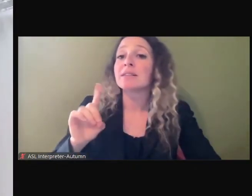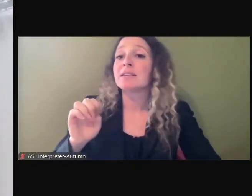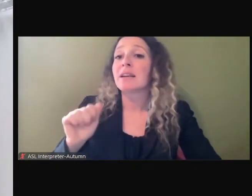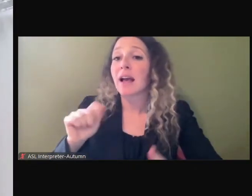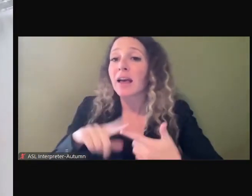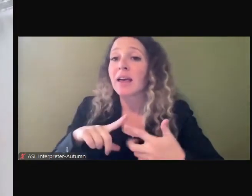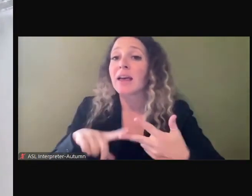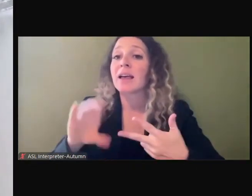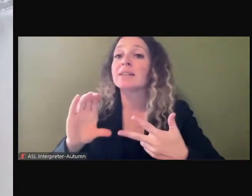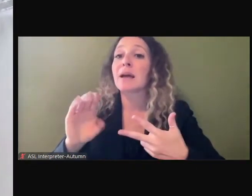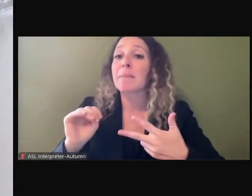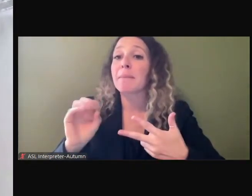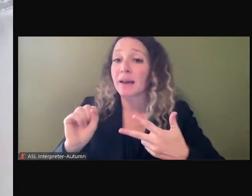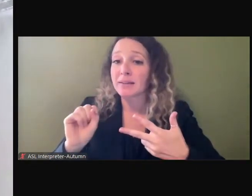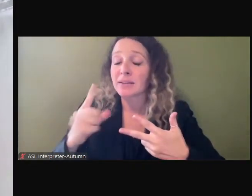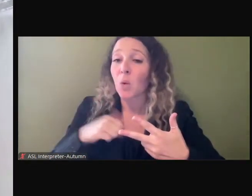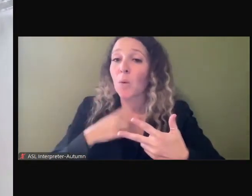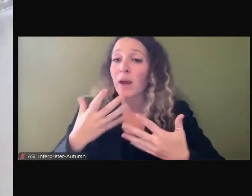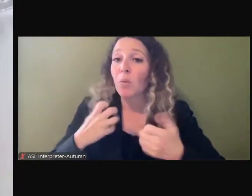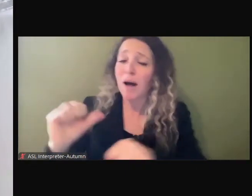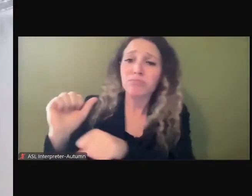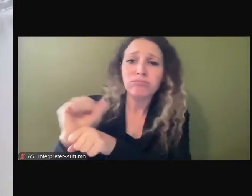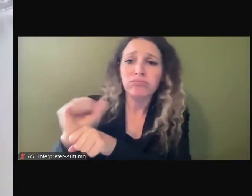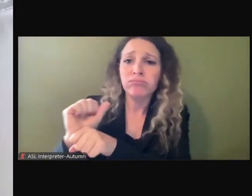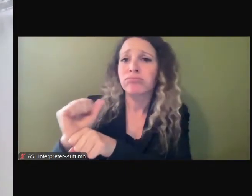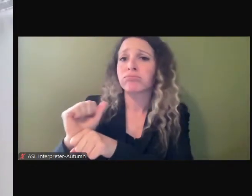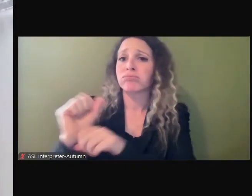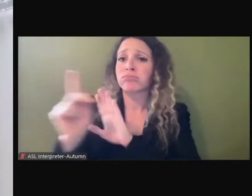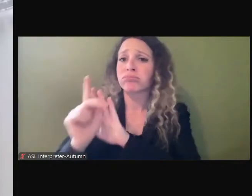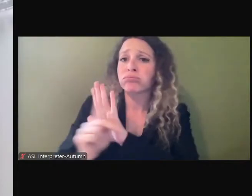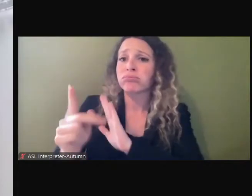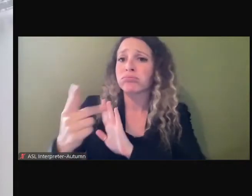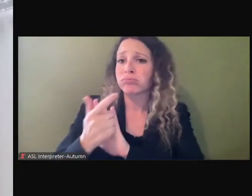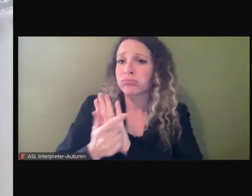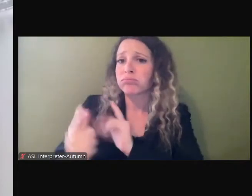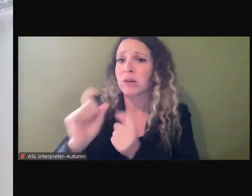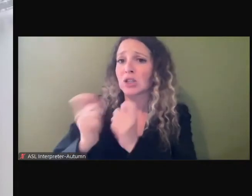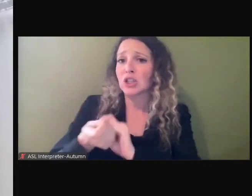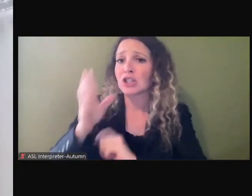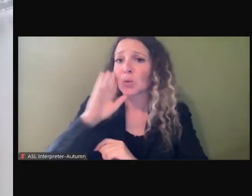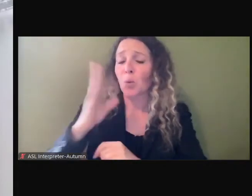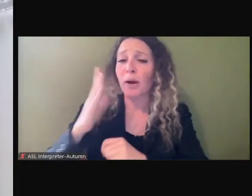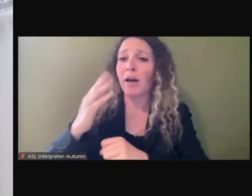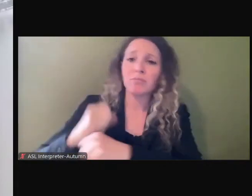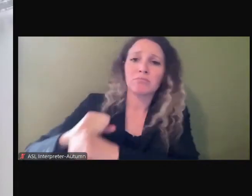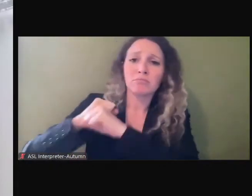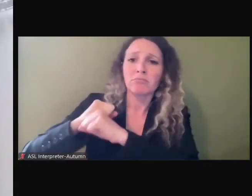and CMS, we aim to secure permanent legislative and regulatory changes. That will safeguard the